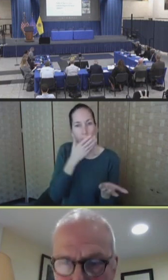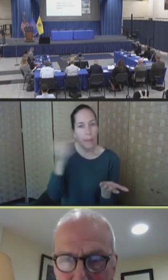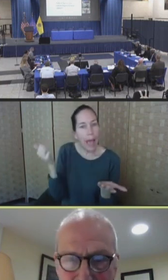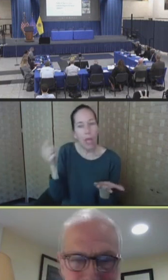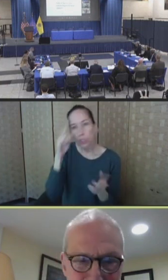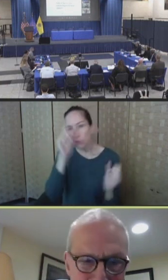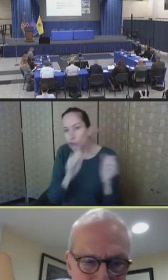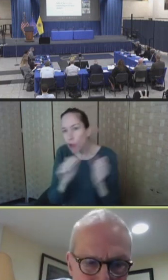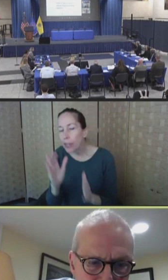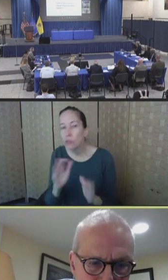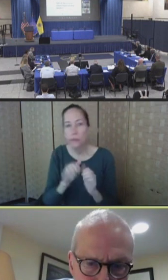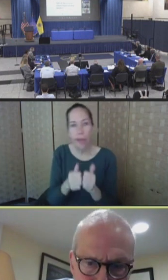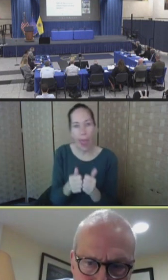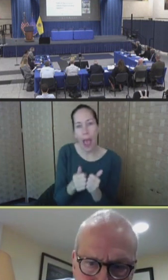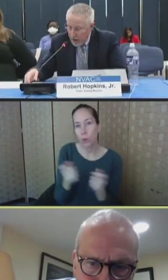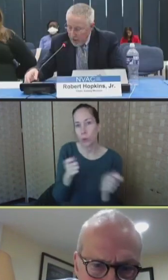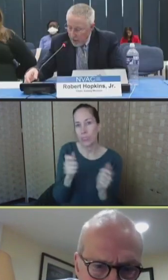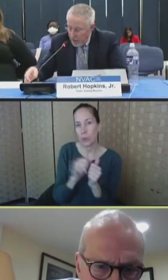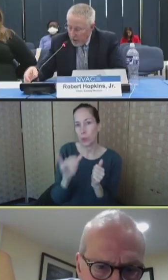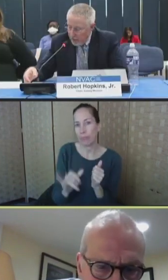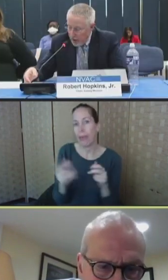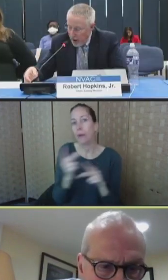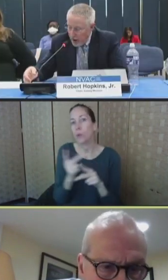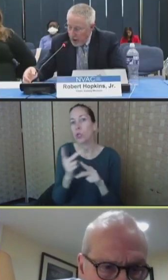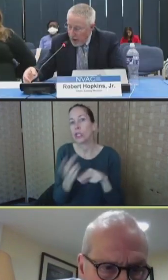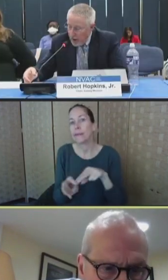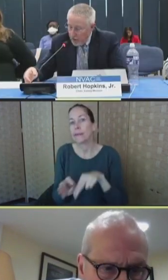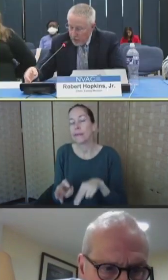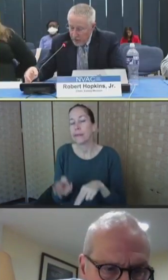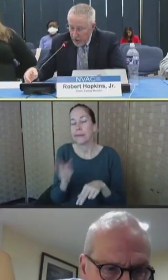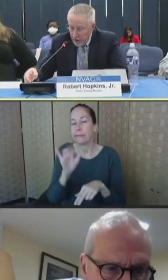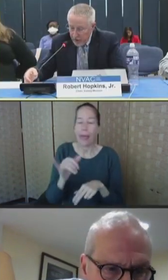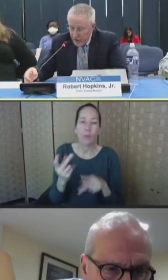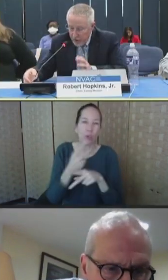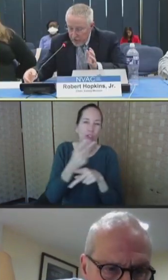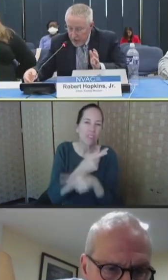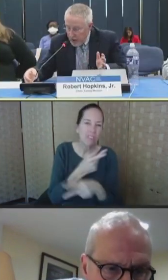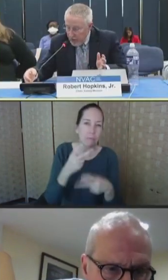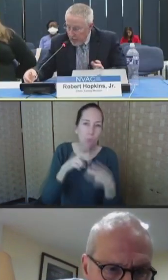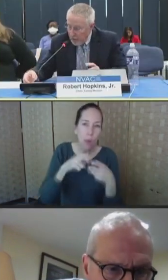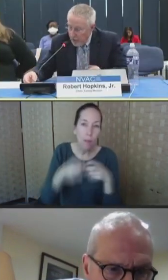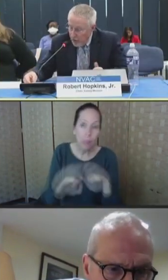Robert Hopkins: Thank you very much, John. And just to let the committee members know,